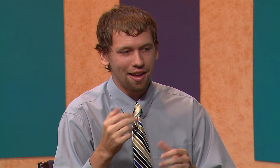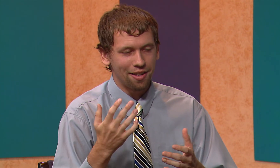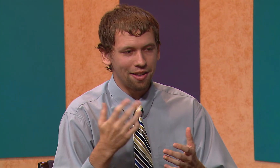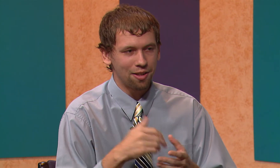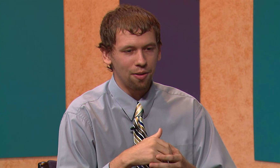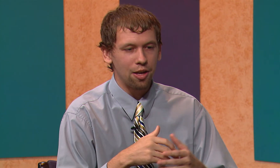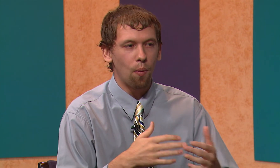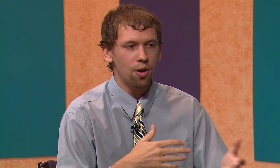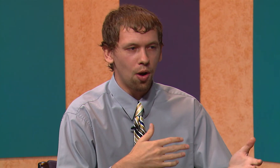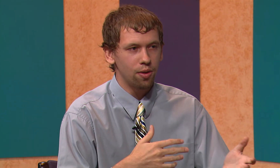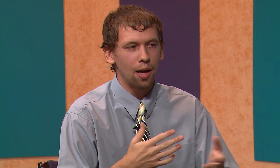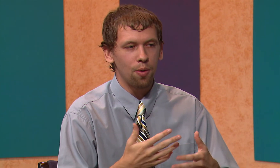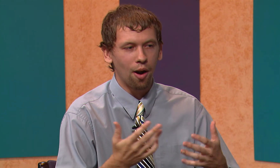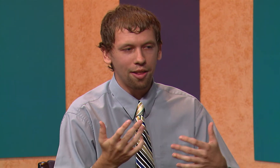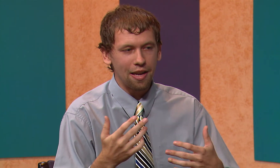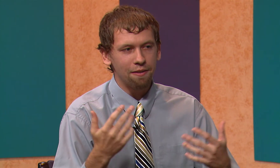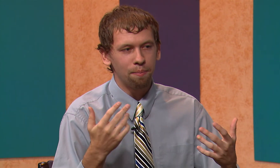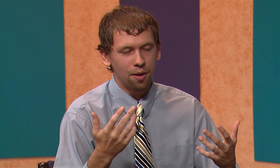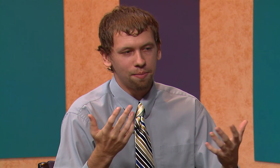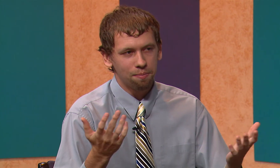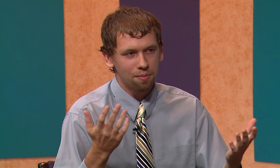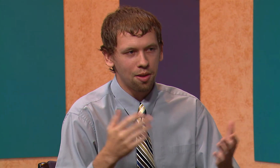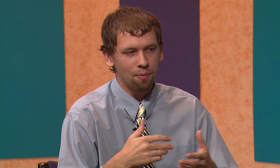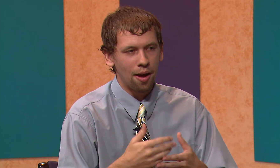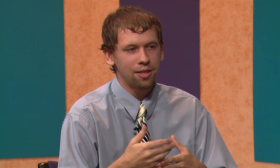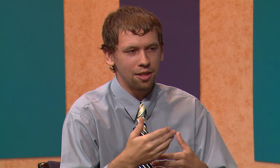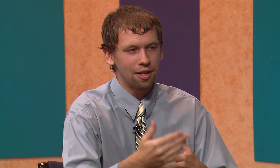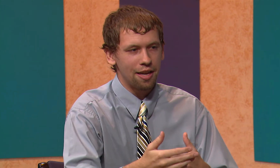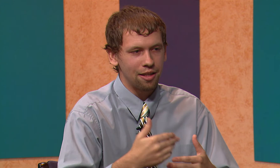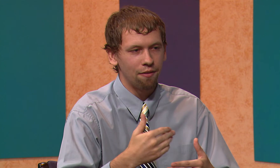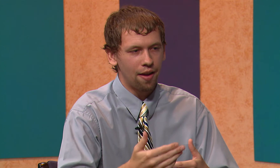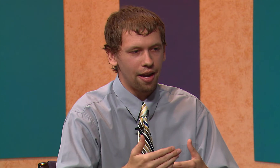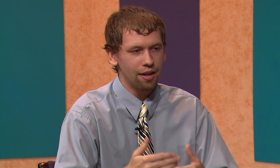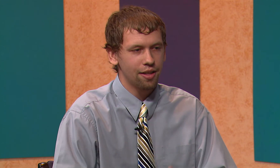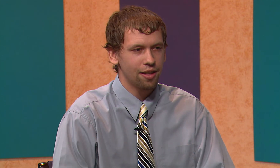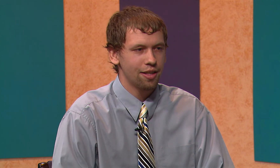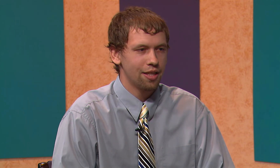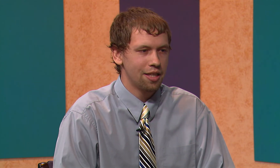and while no one knows that we want to leave, but the message is conveyed.